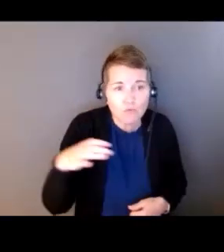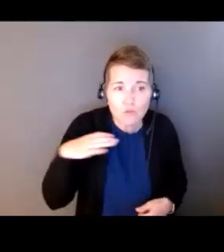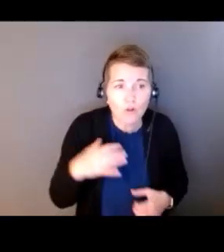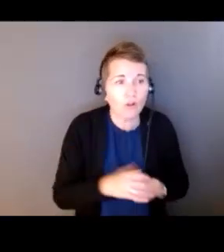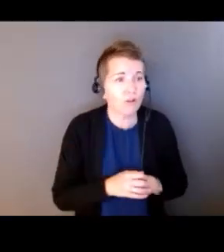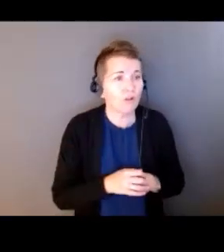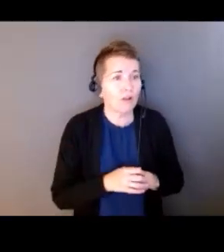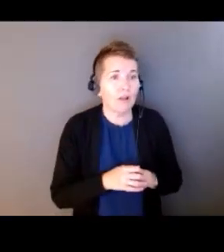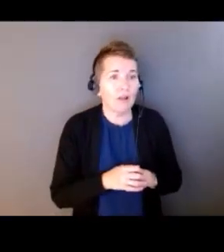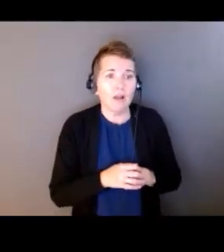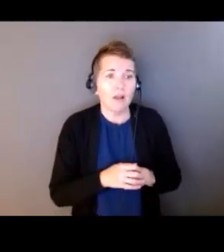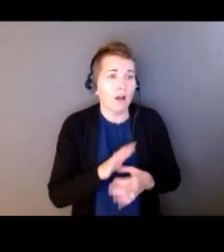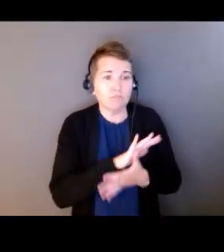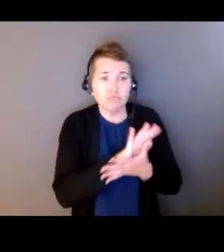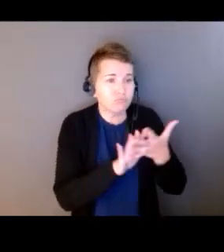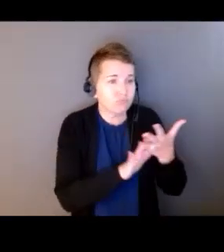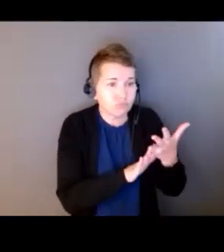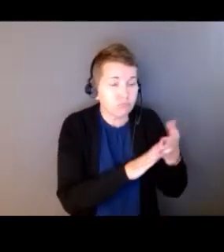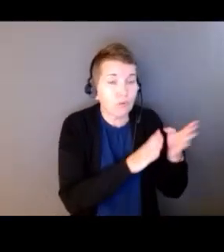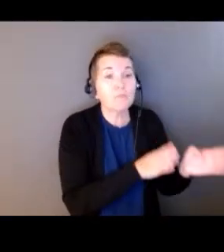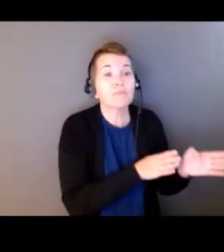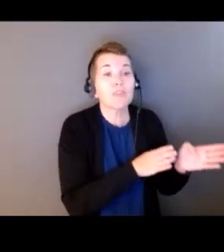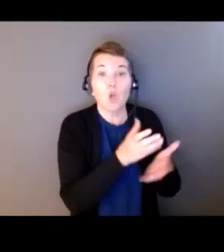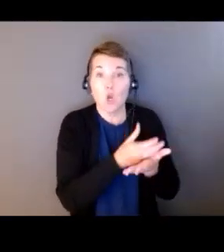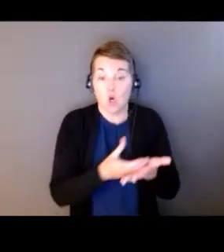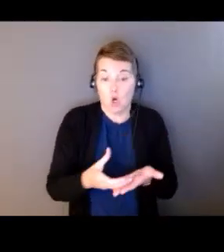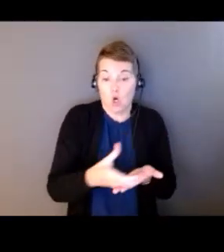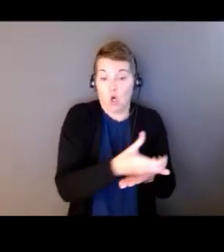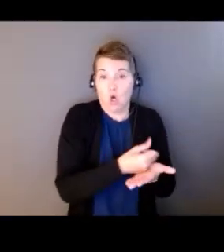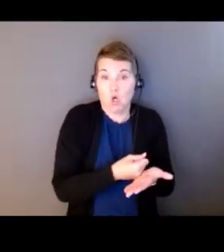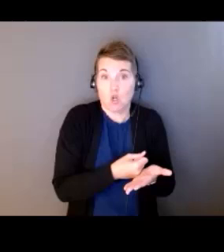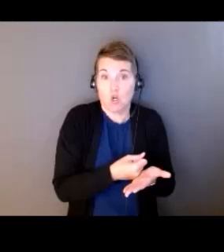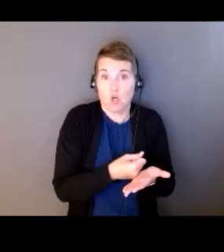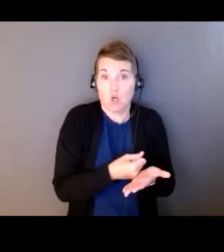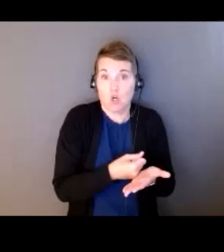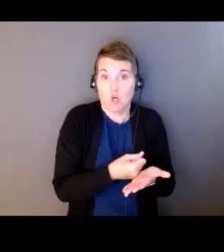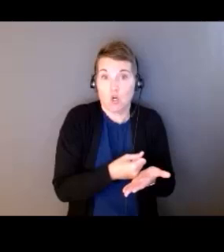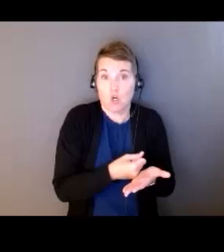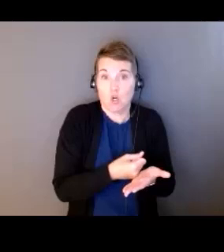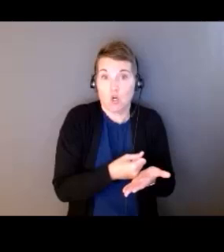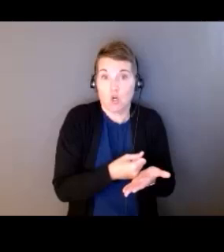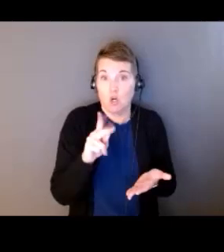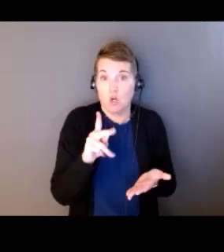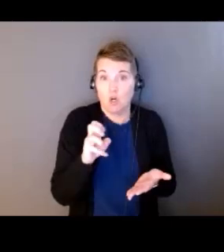Earned Revenue would be specifically from revenue coming in from the performances